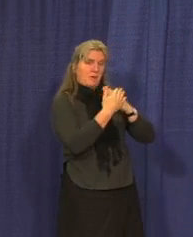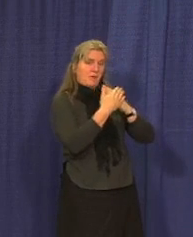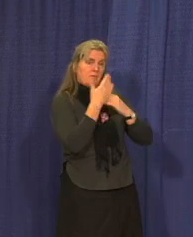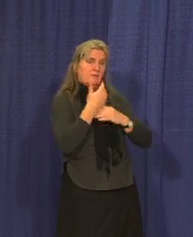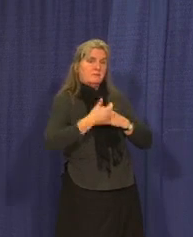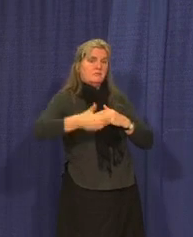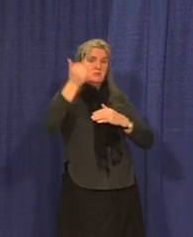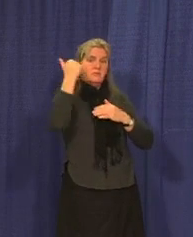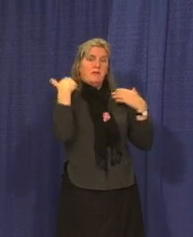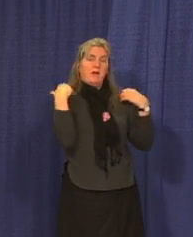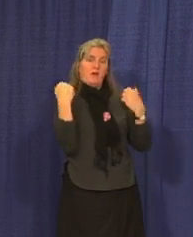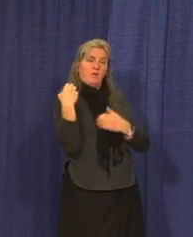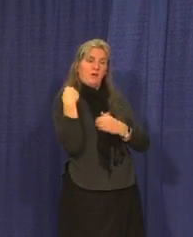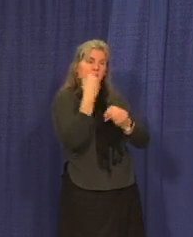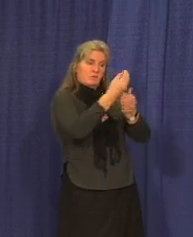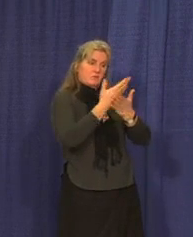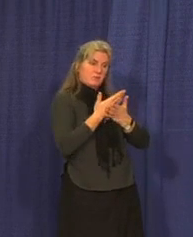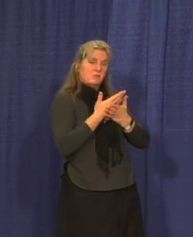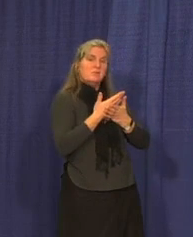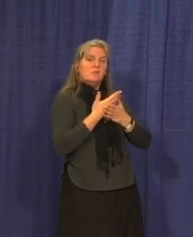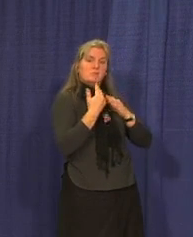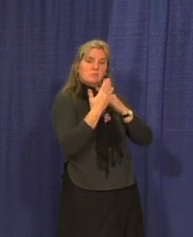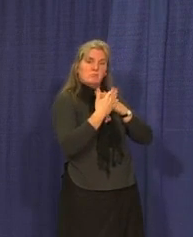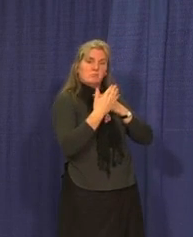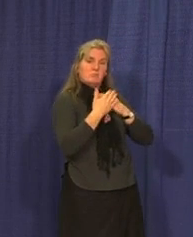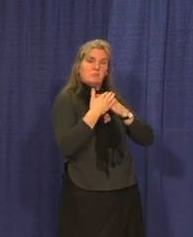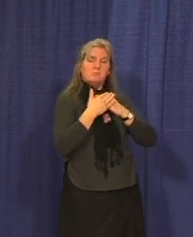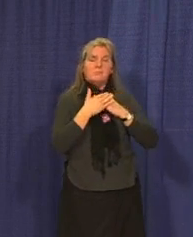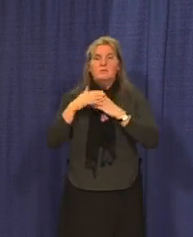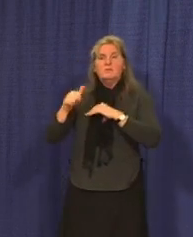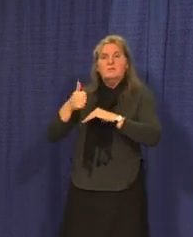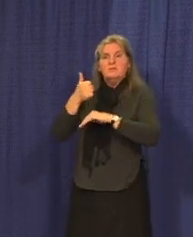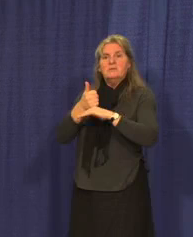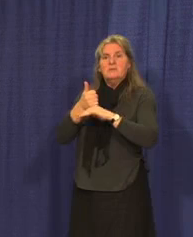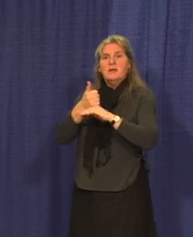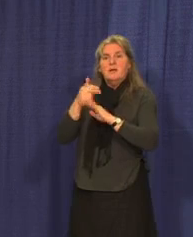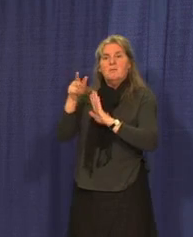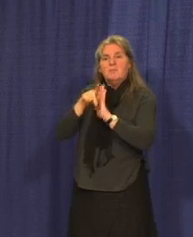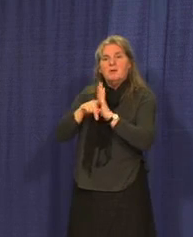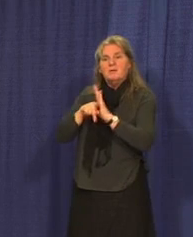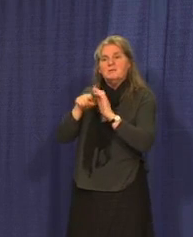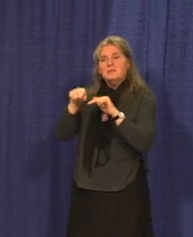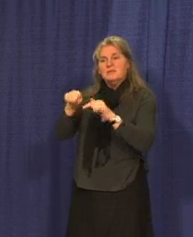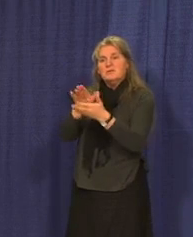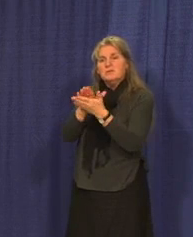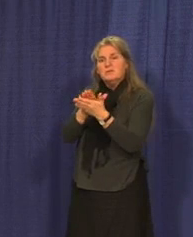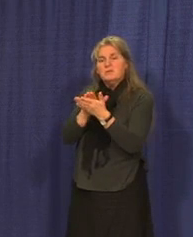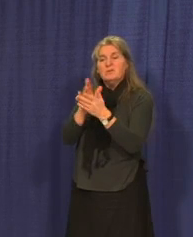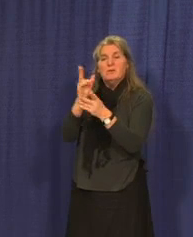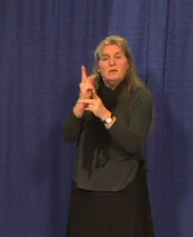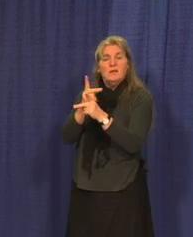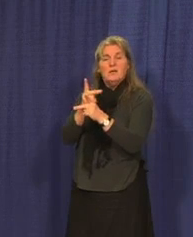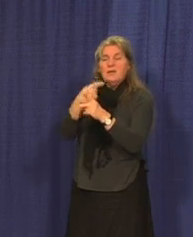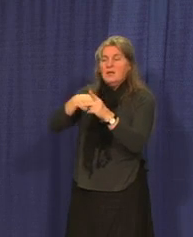Medical Officer and making sure that ultimately, the number 1 goal is to keep our students and